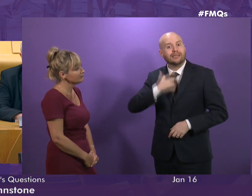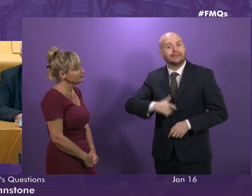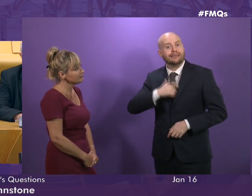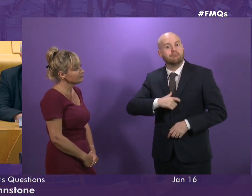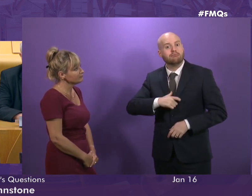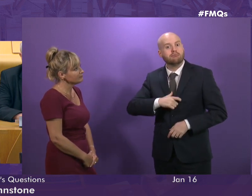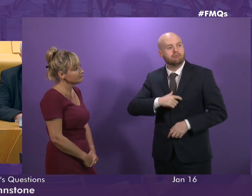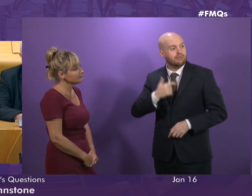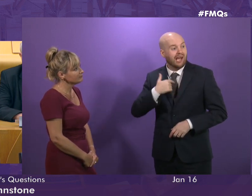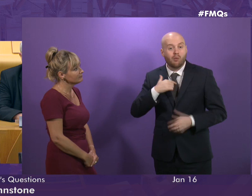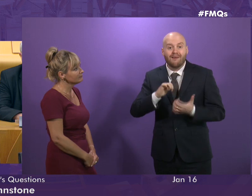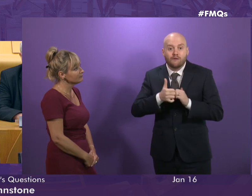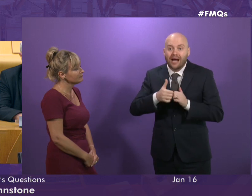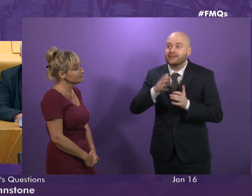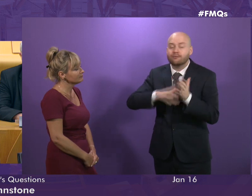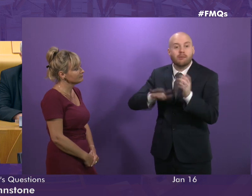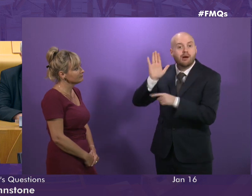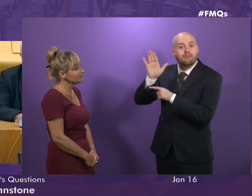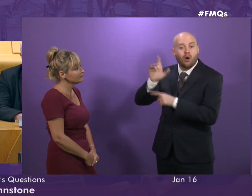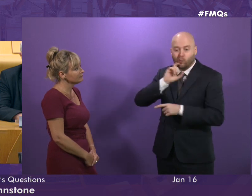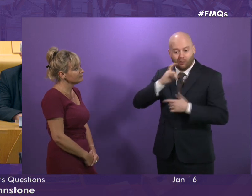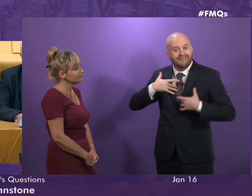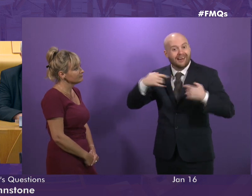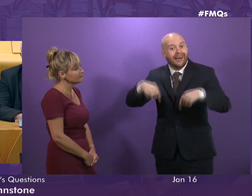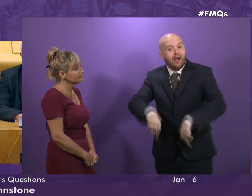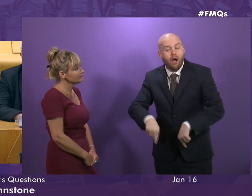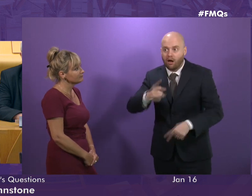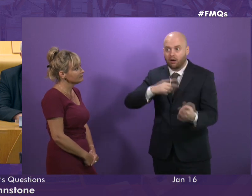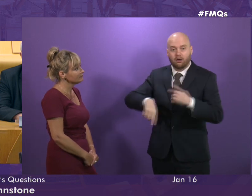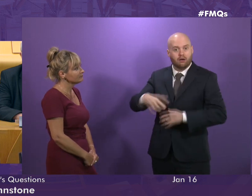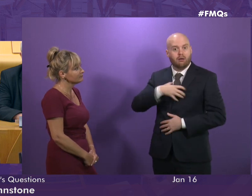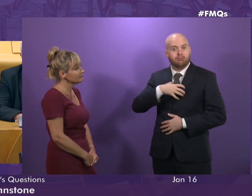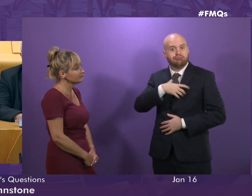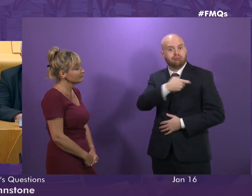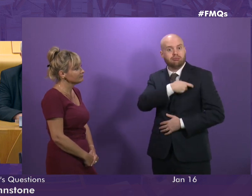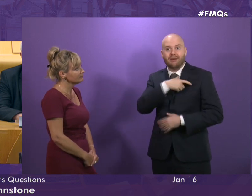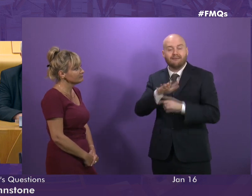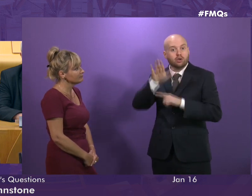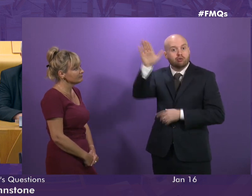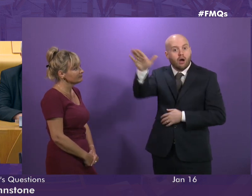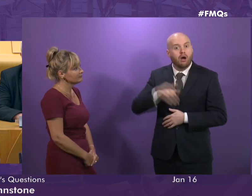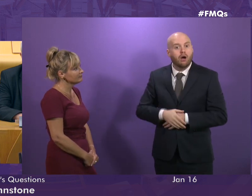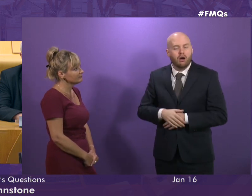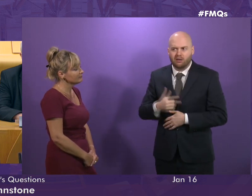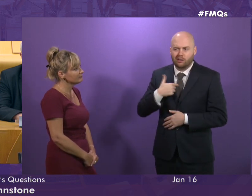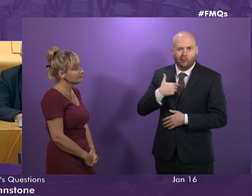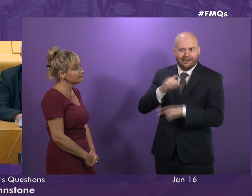for their futures, our children are denied the right to move, live, work and love in